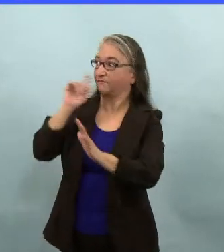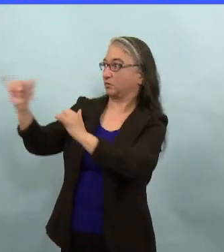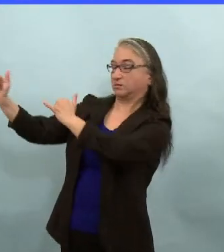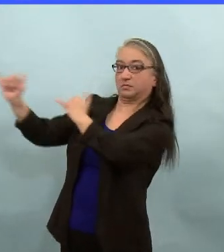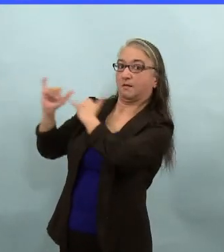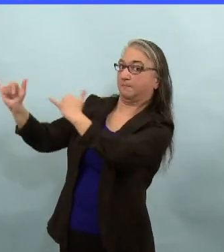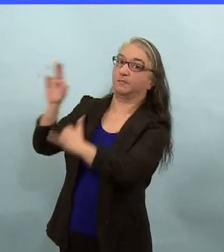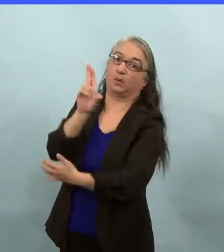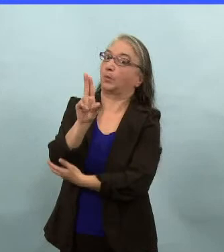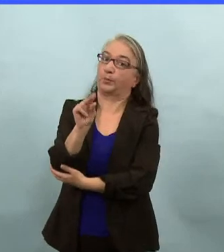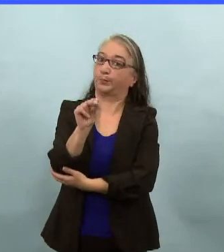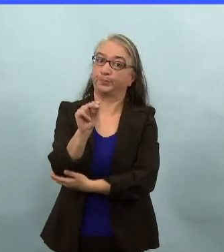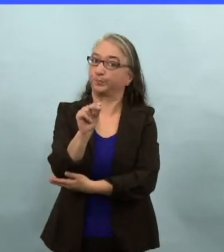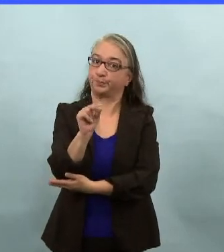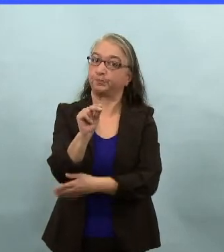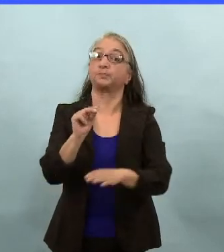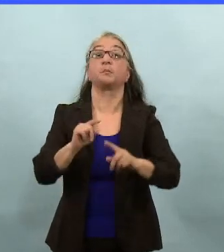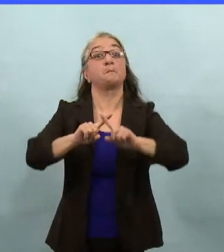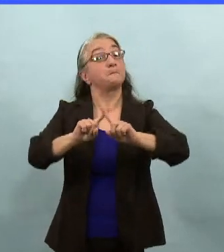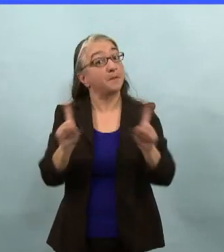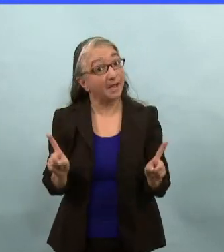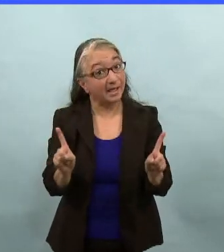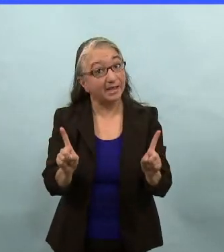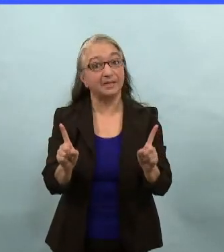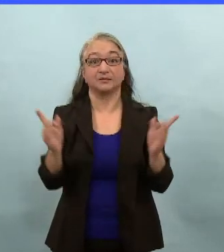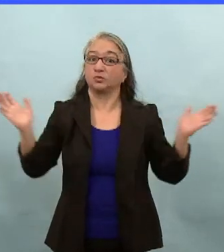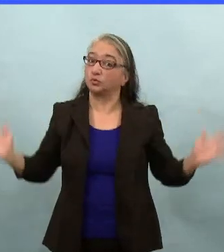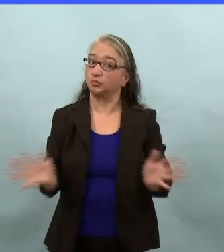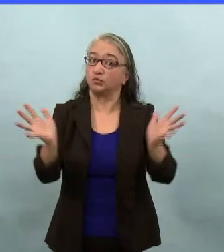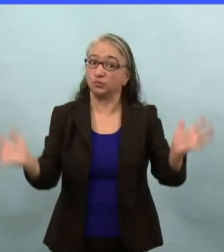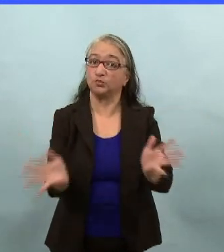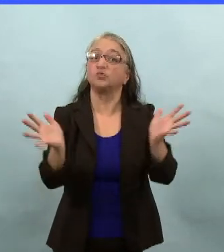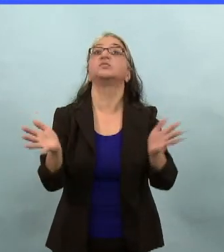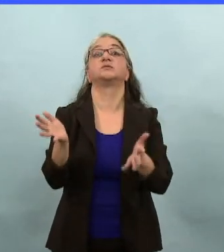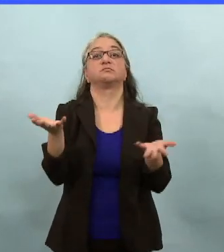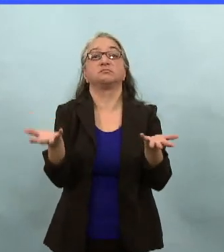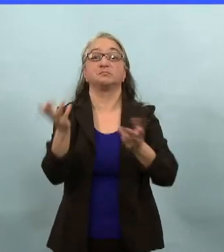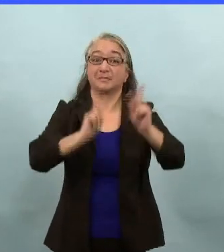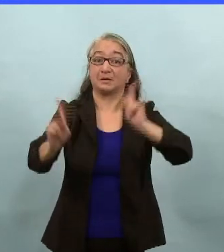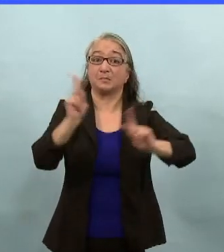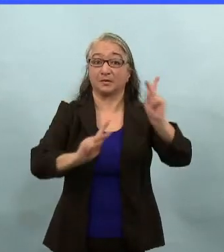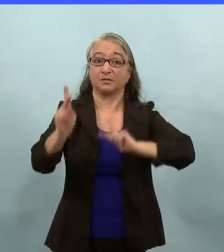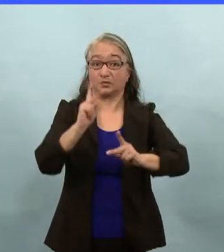encourage more manitobans to get vaccinated because we see the numbers today of why it's a